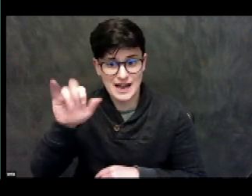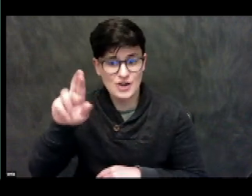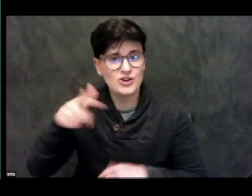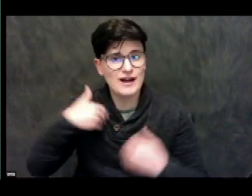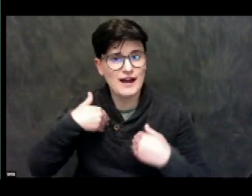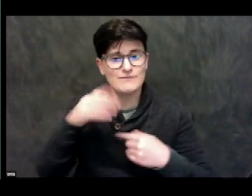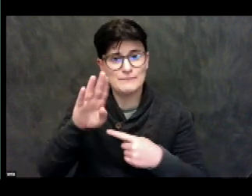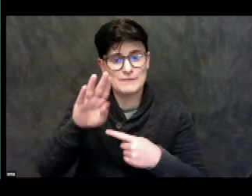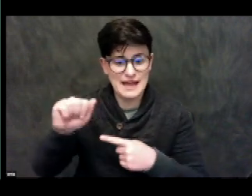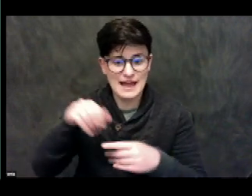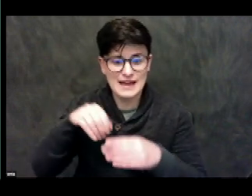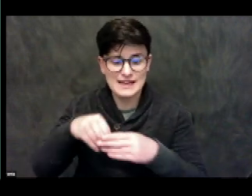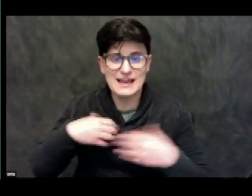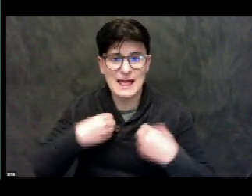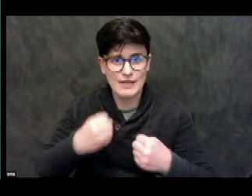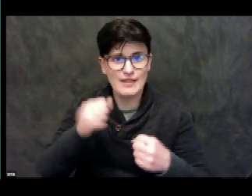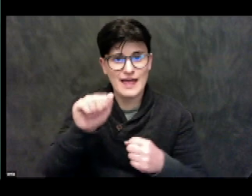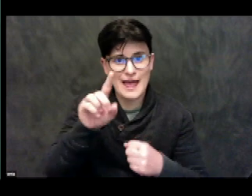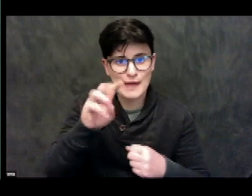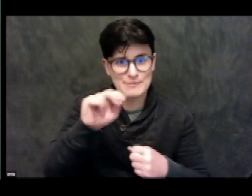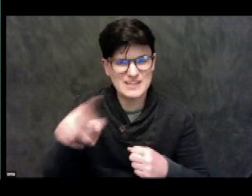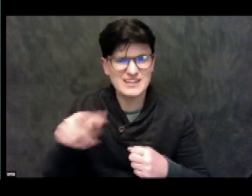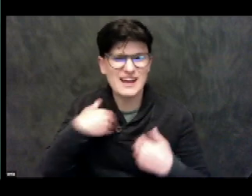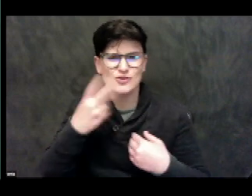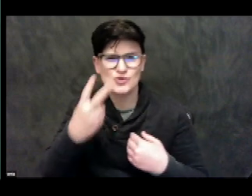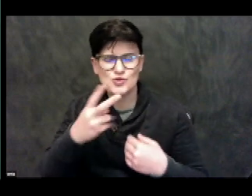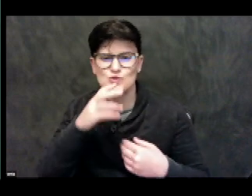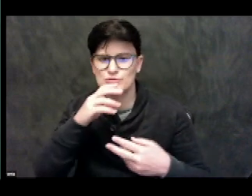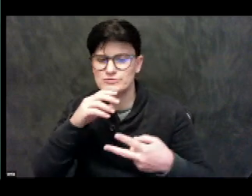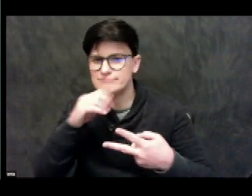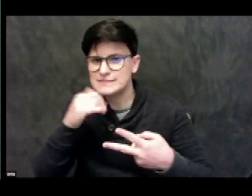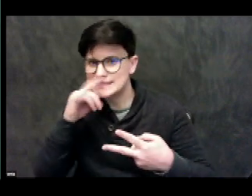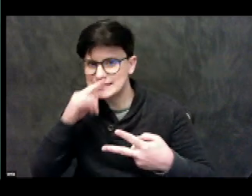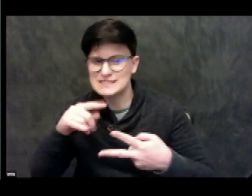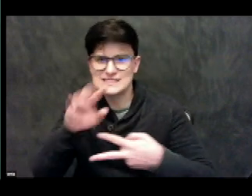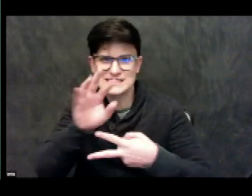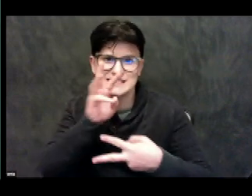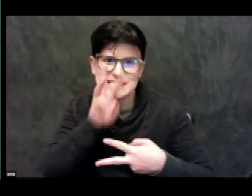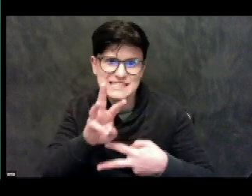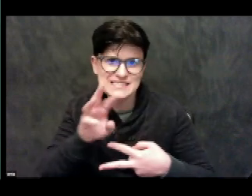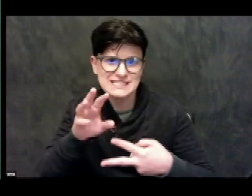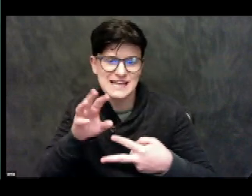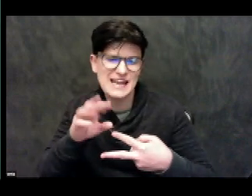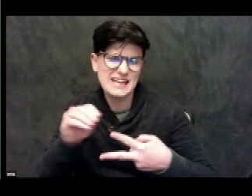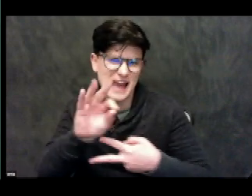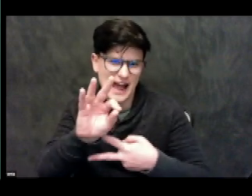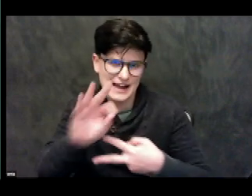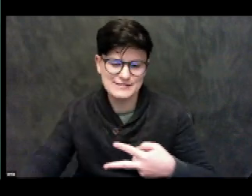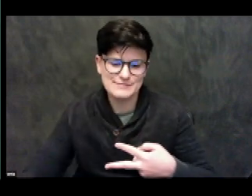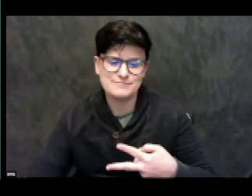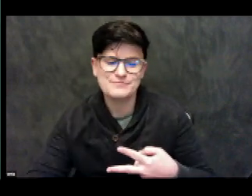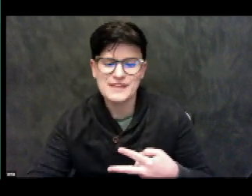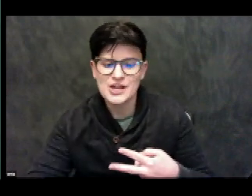ages 6.9 She is a member of her local parent teacher organization, the PTO, and is also